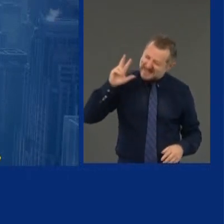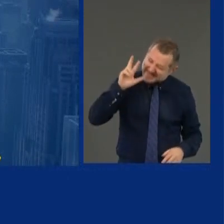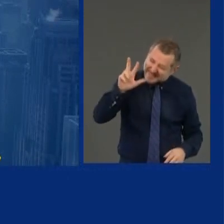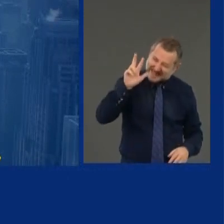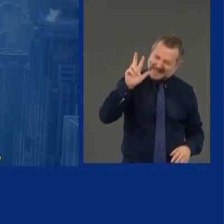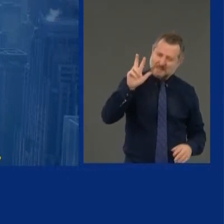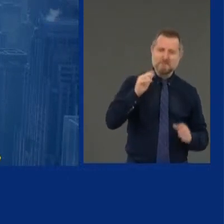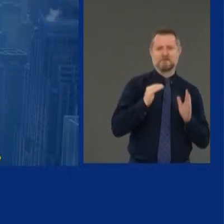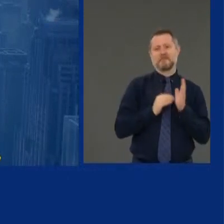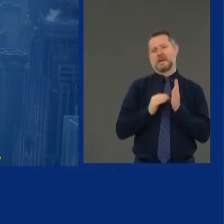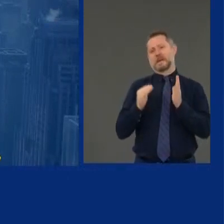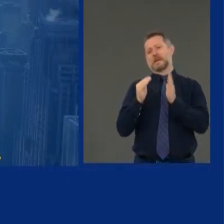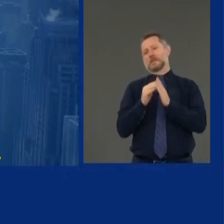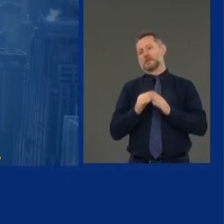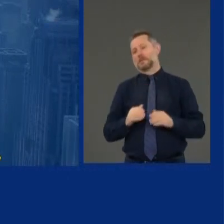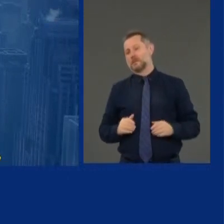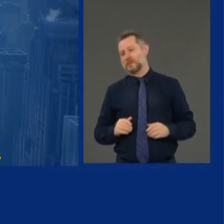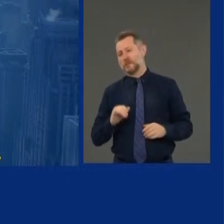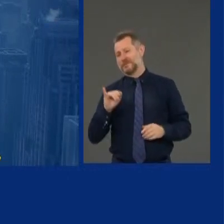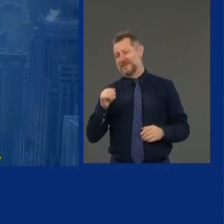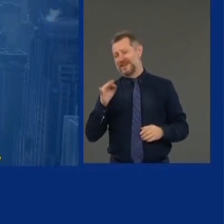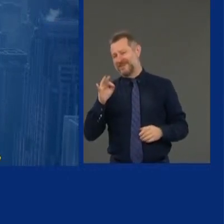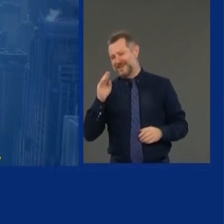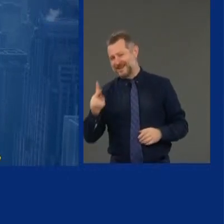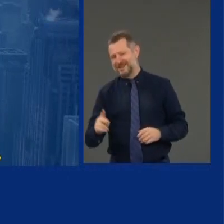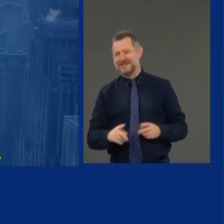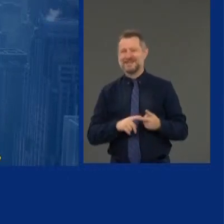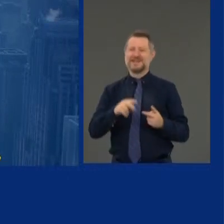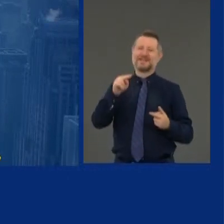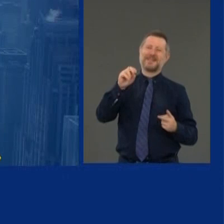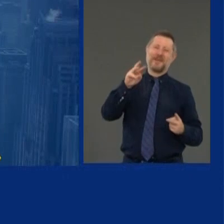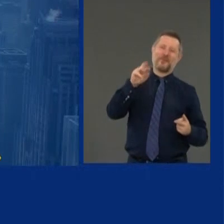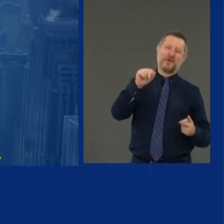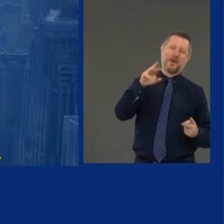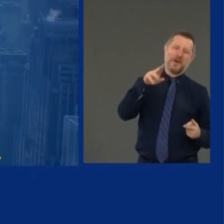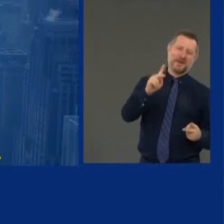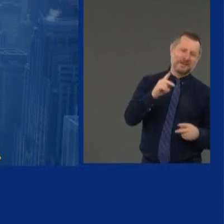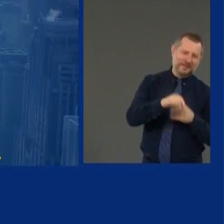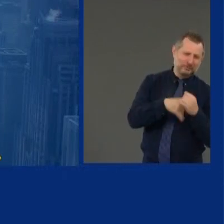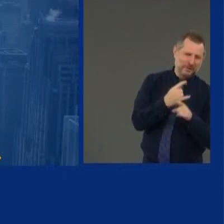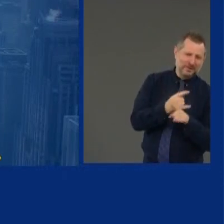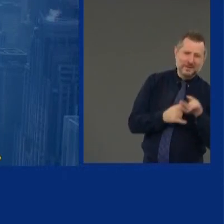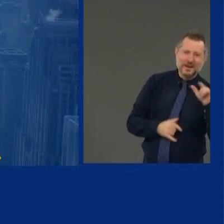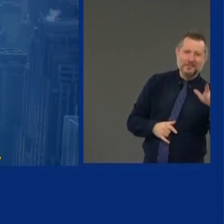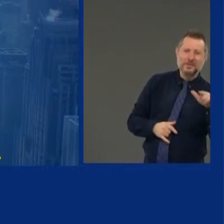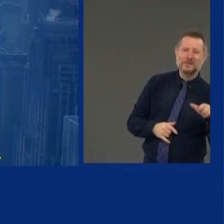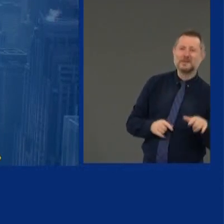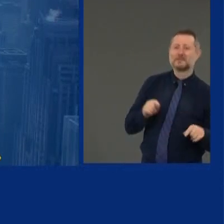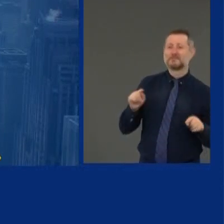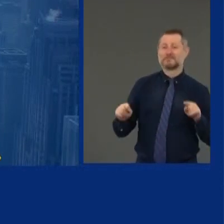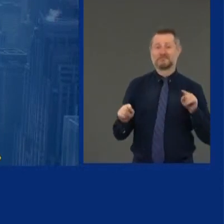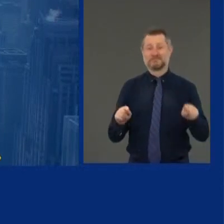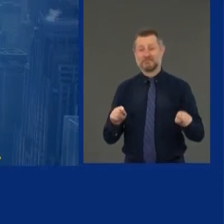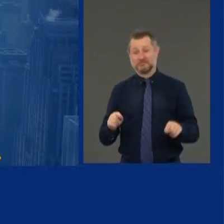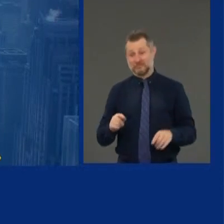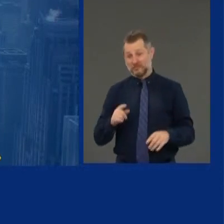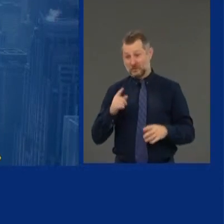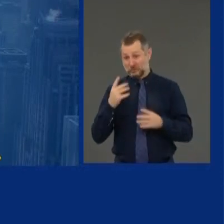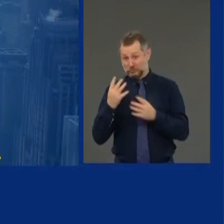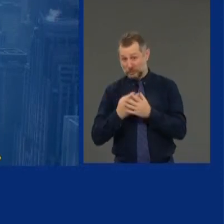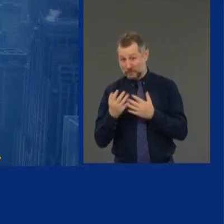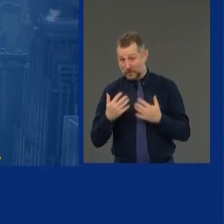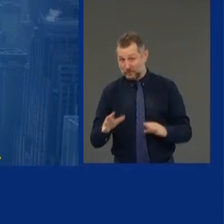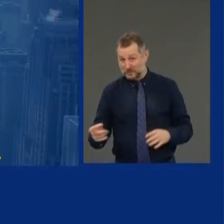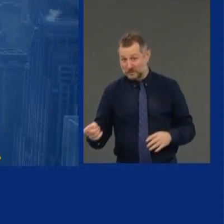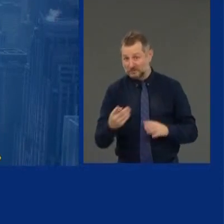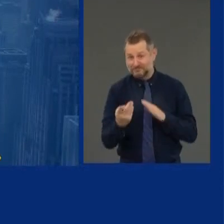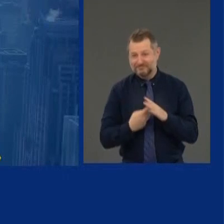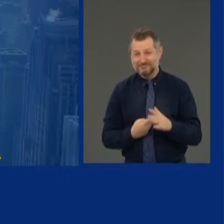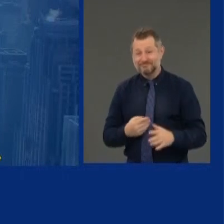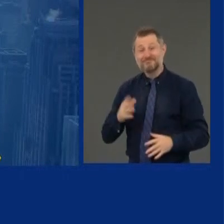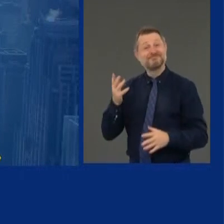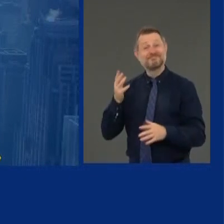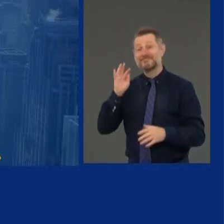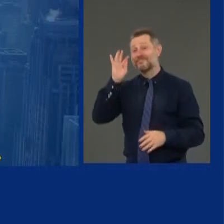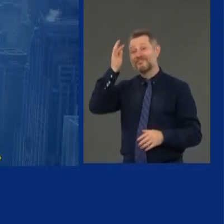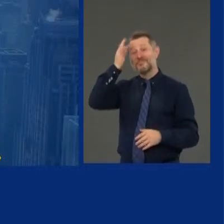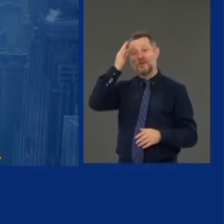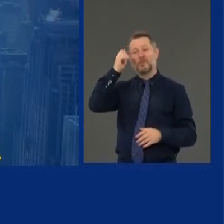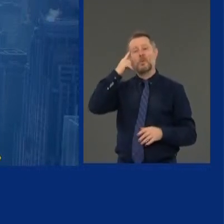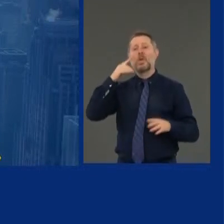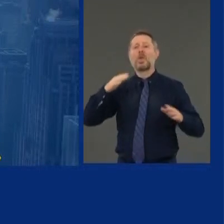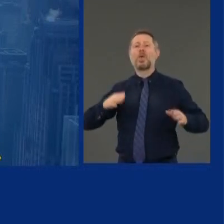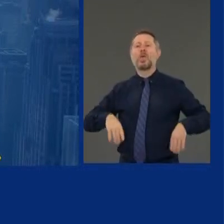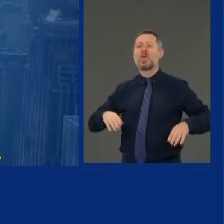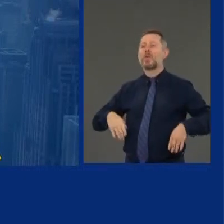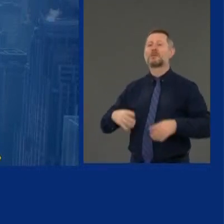3 MILLION.